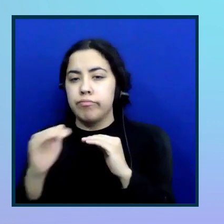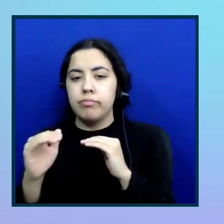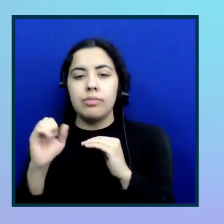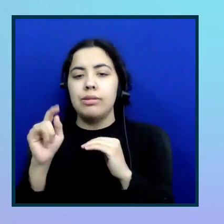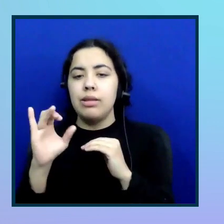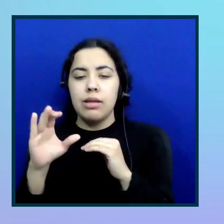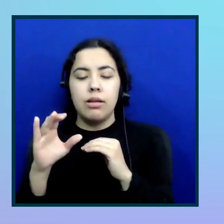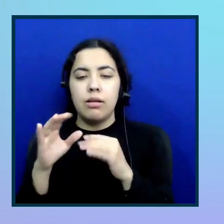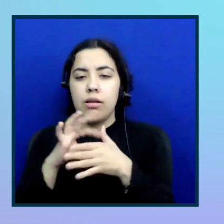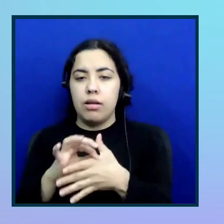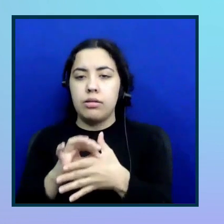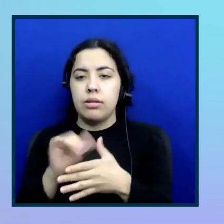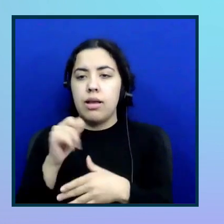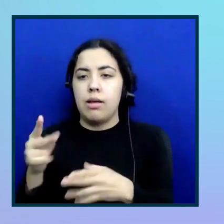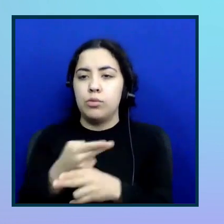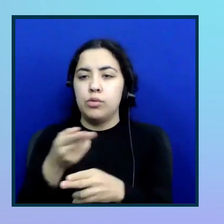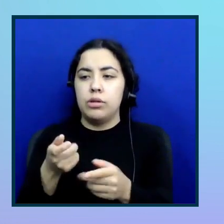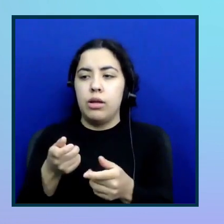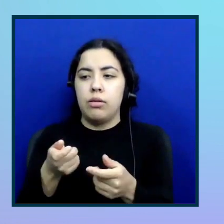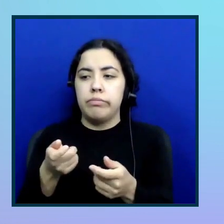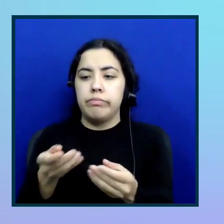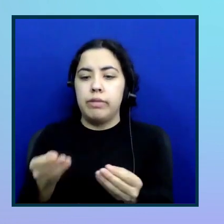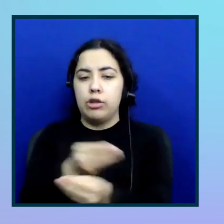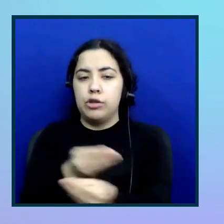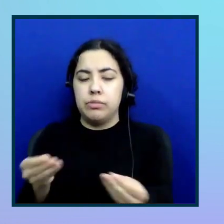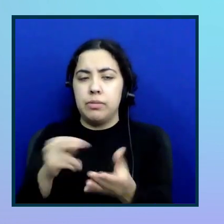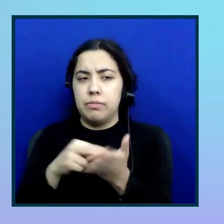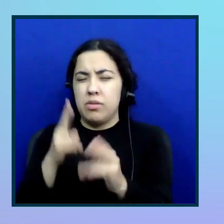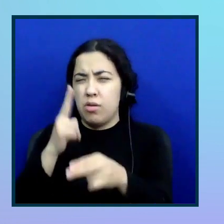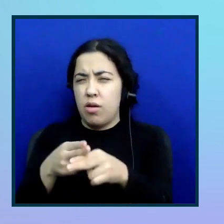in apps we use it interchangeably. Should we still call it focus in apps?